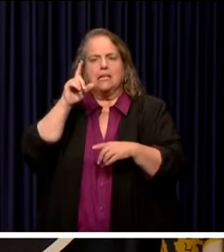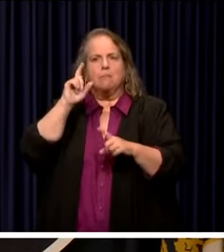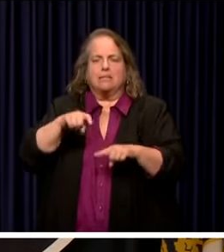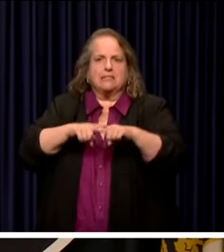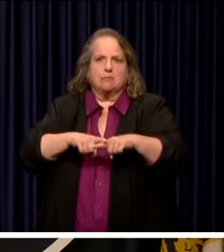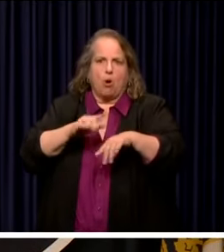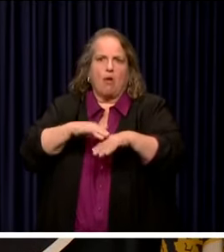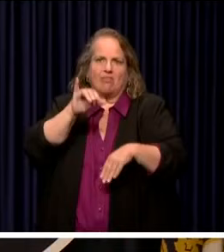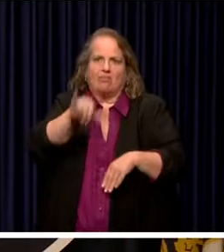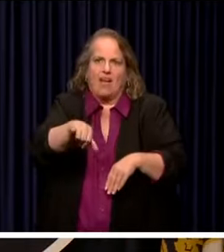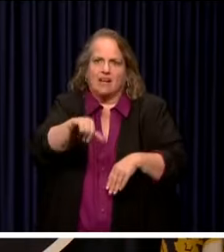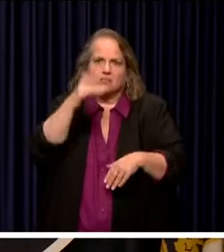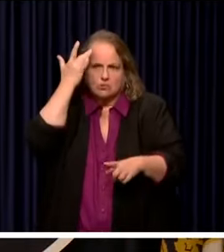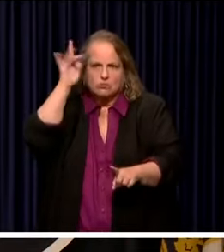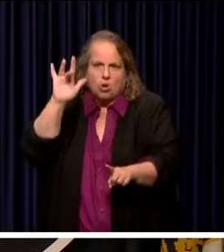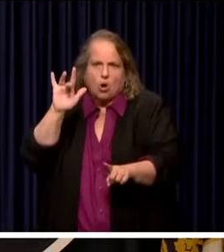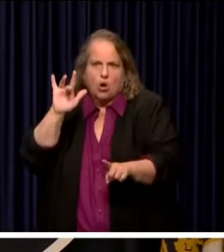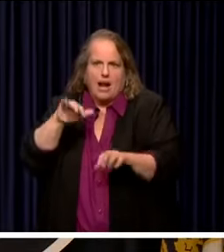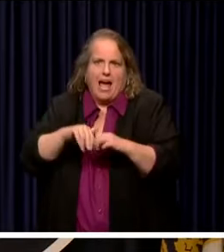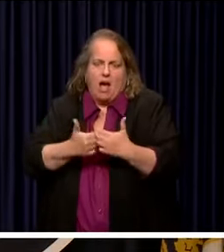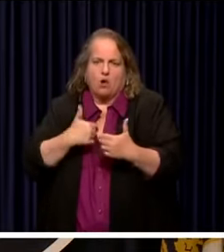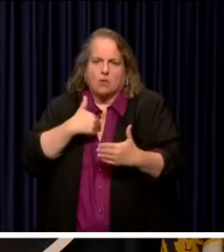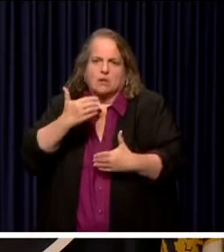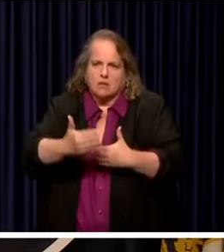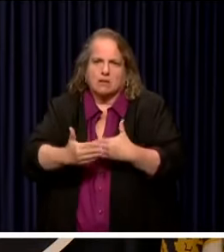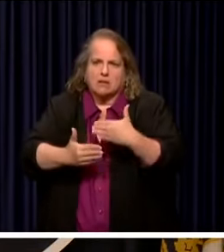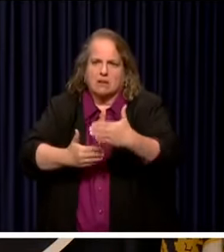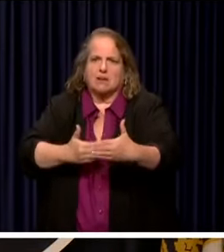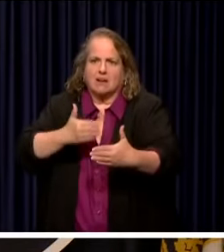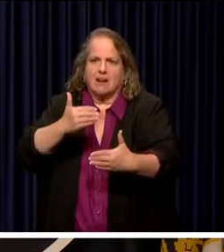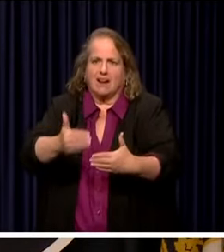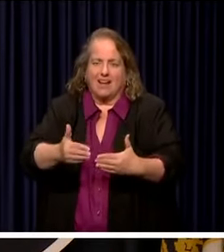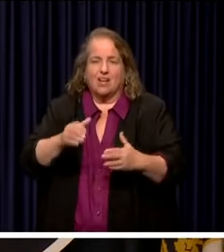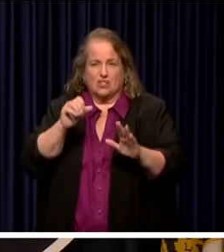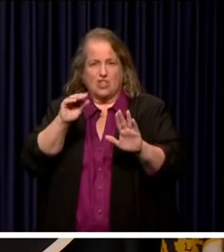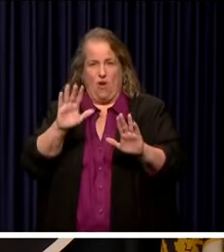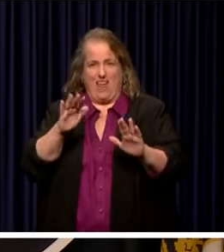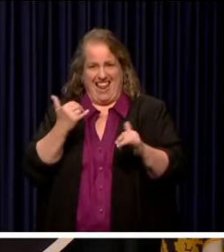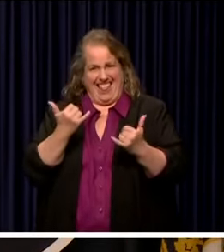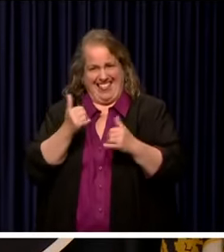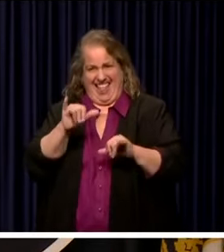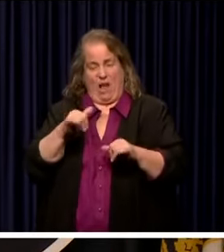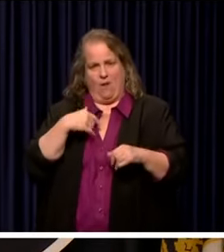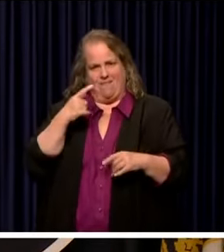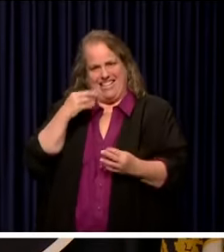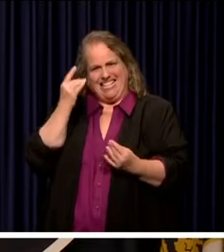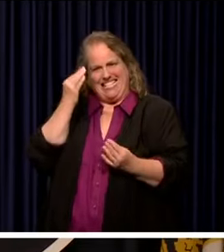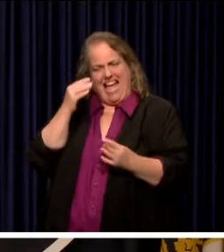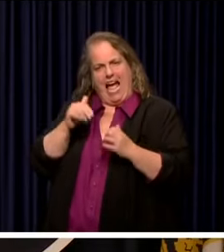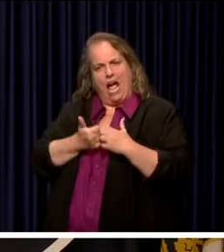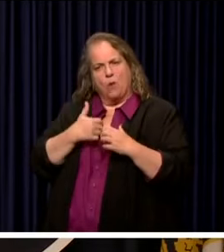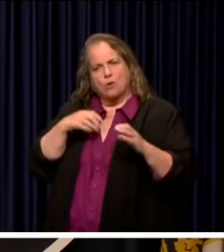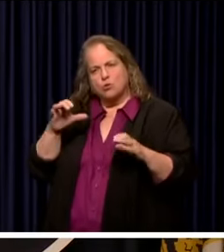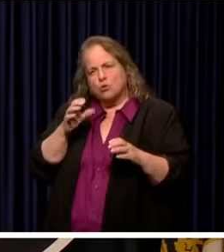DOESN'T APPEAR THAT WE ARE ON THE DECLINE JUST YET. BUT THE REALLY GOOD NEWS IS IT